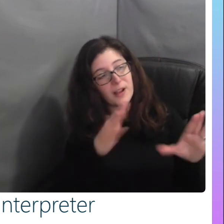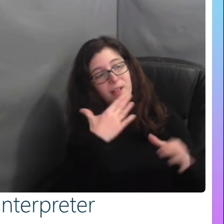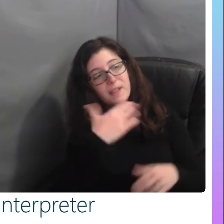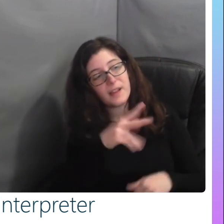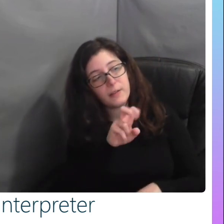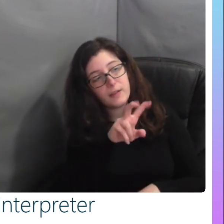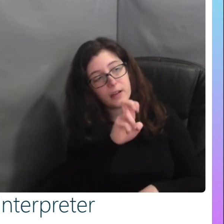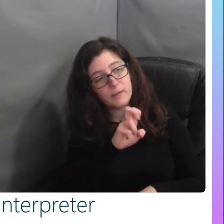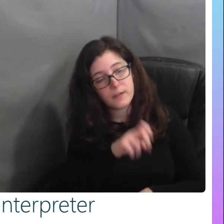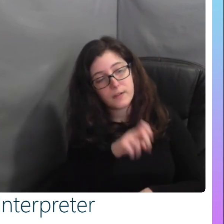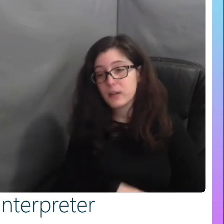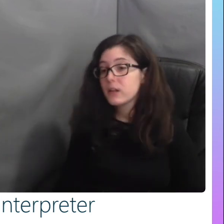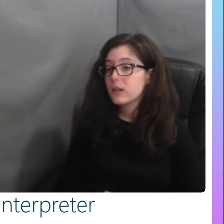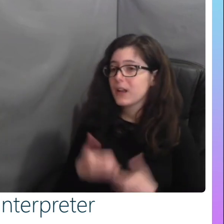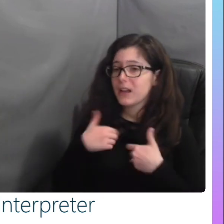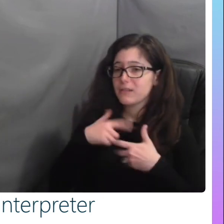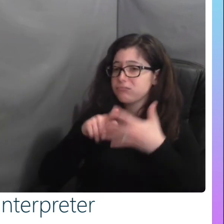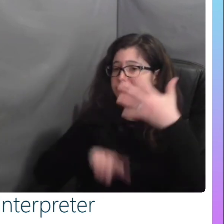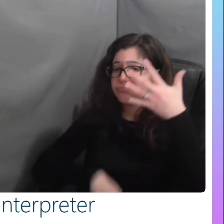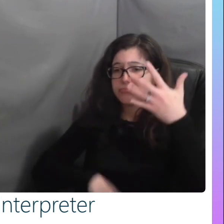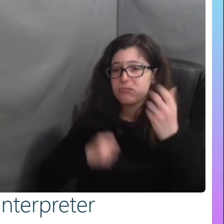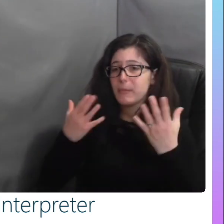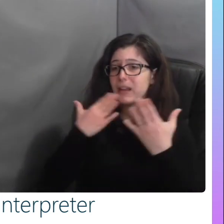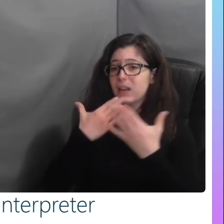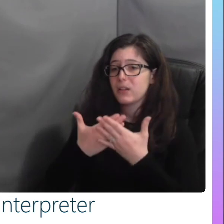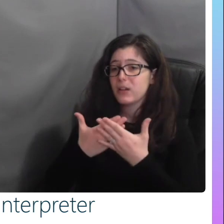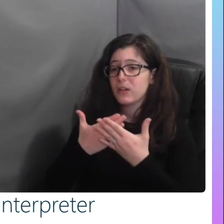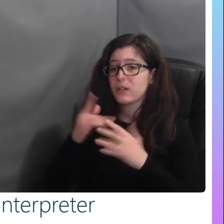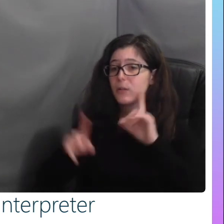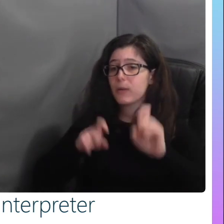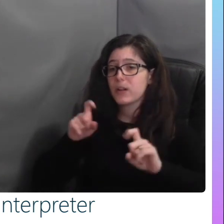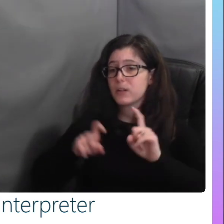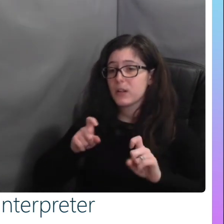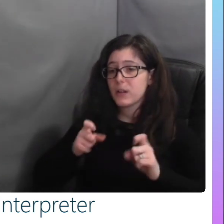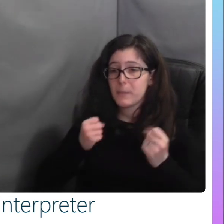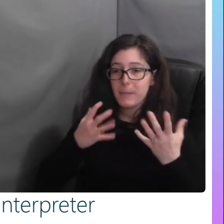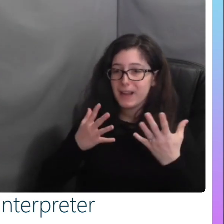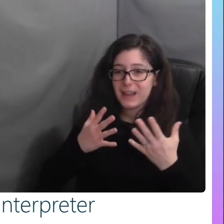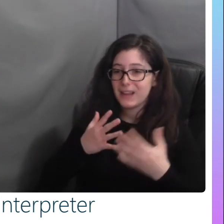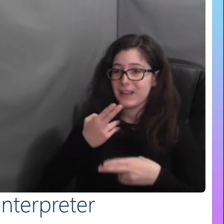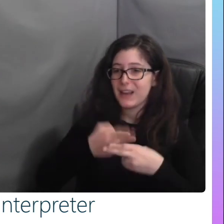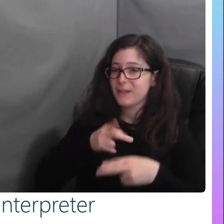Let's see, we have so many good questions, a lot of them are anonymous too, so I can't follow up.